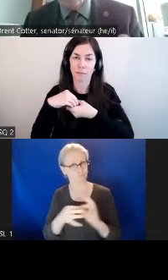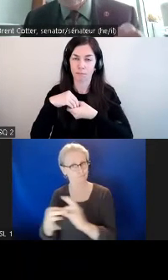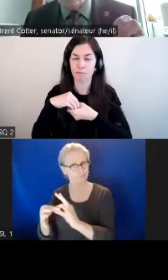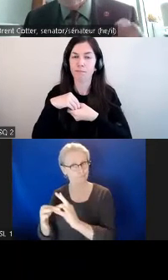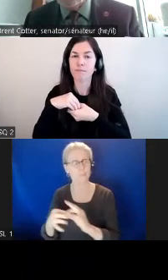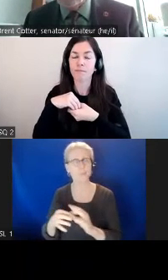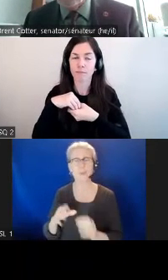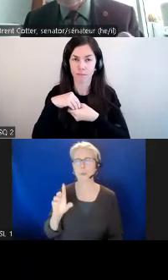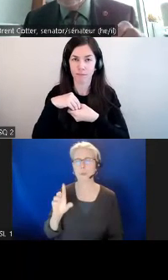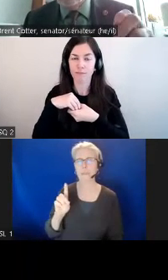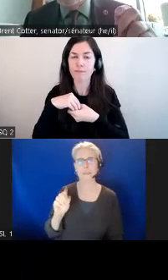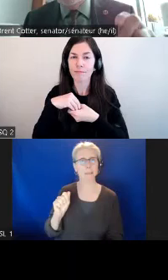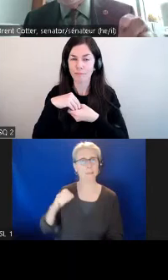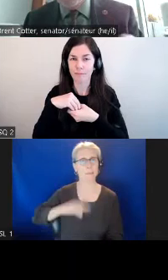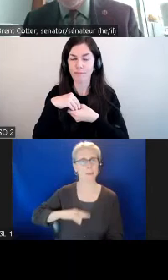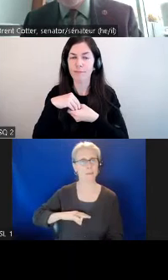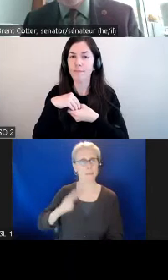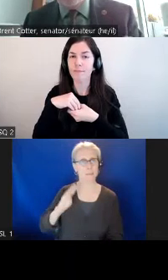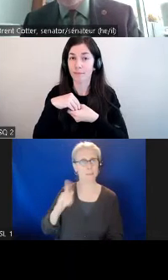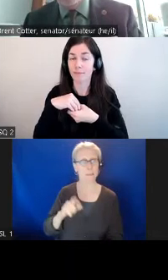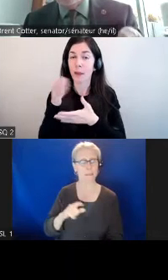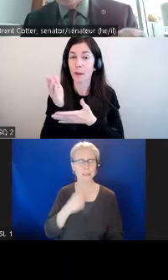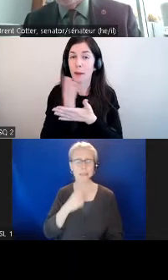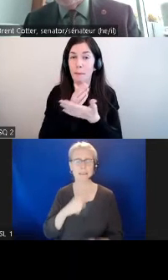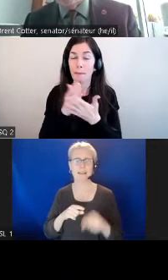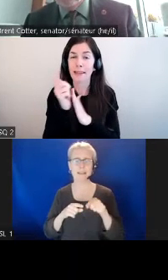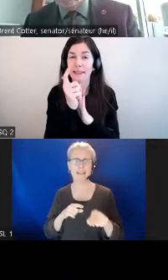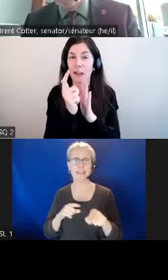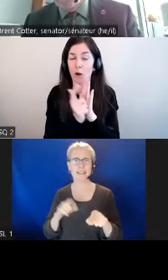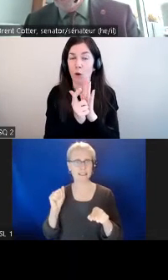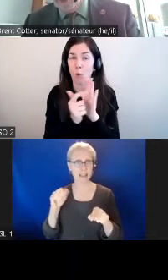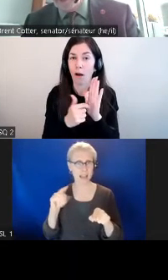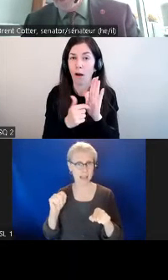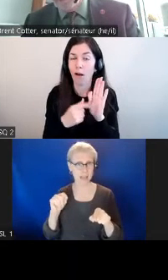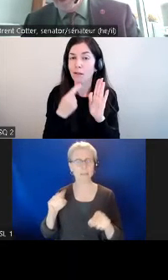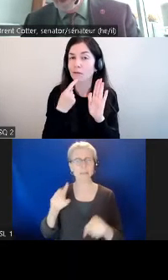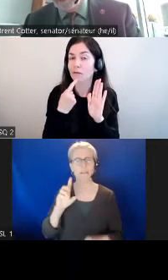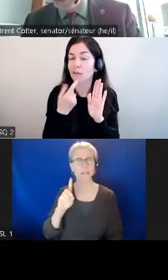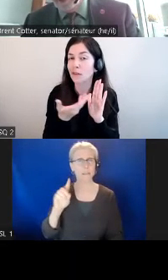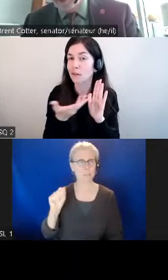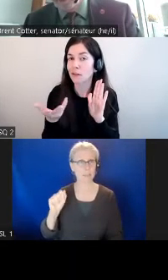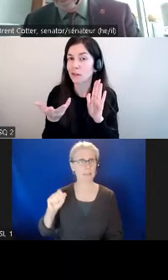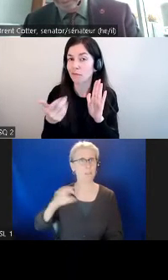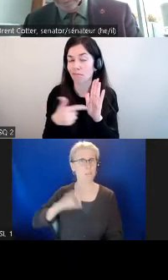ONE PART SAYS THIS ACT, THAT IS THE DISABILITY BENEFITS ACT AS IT WOULD COME TO BE CALLED,